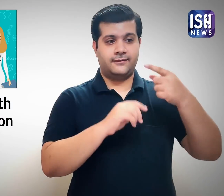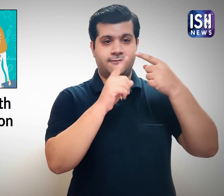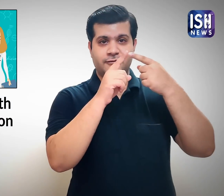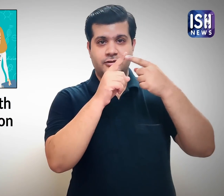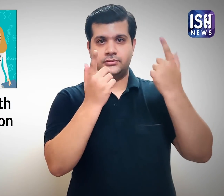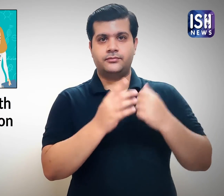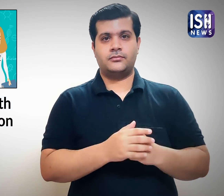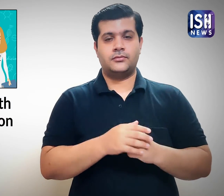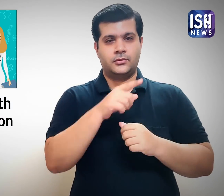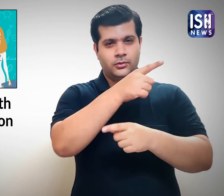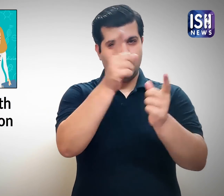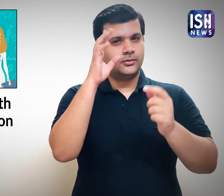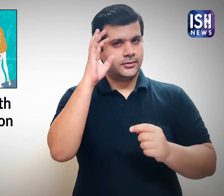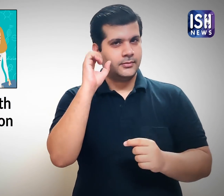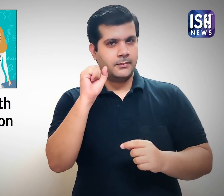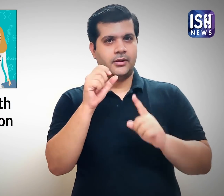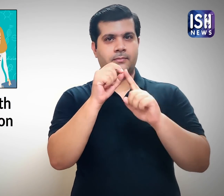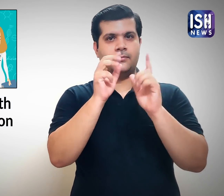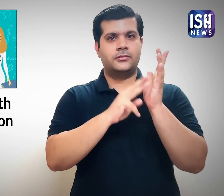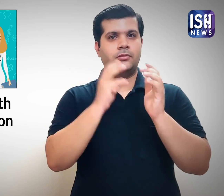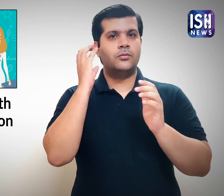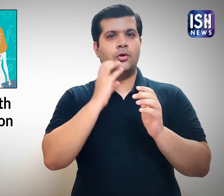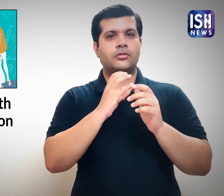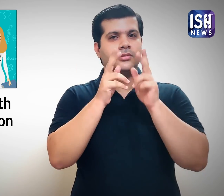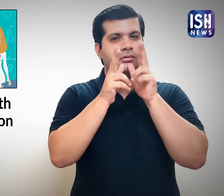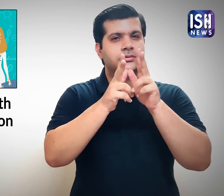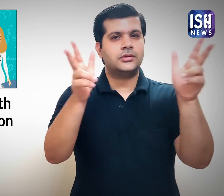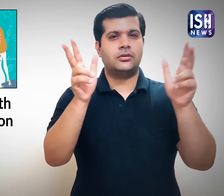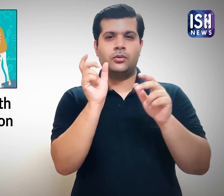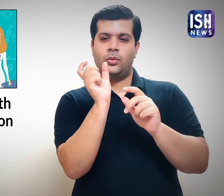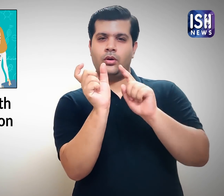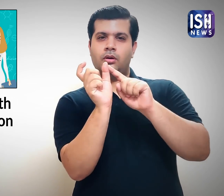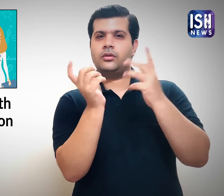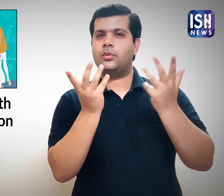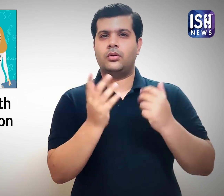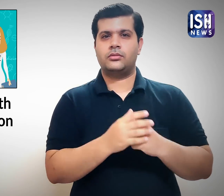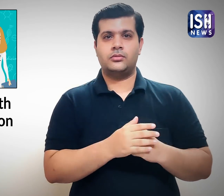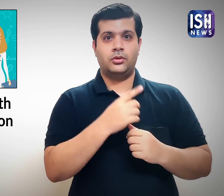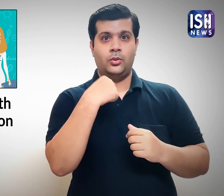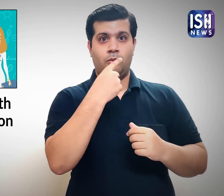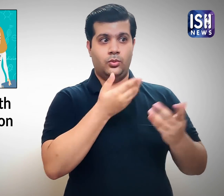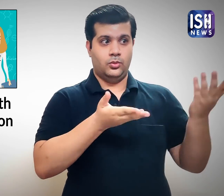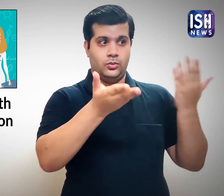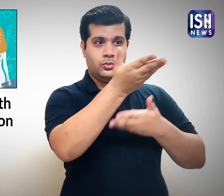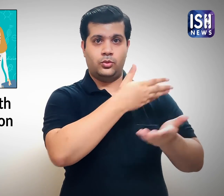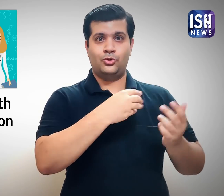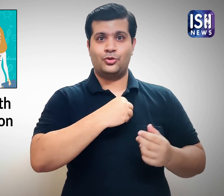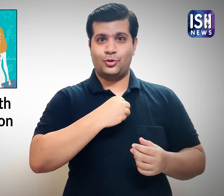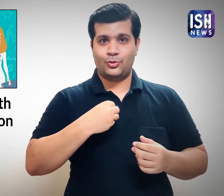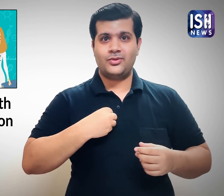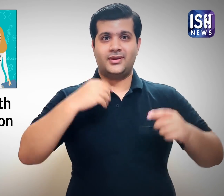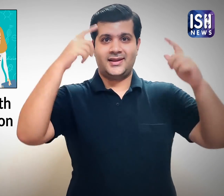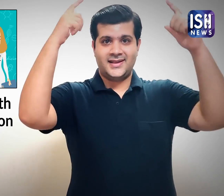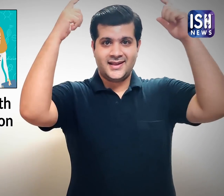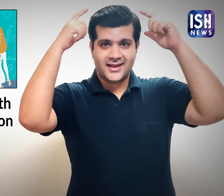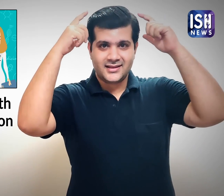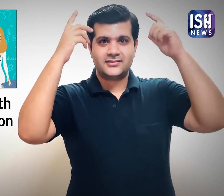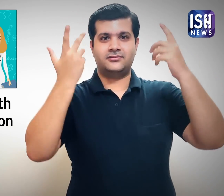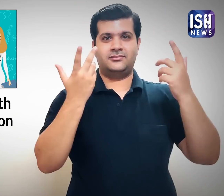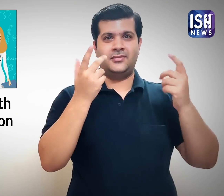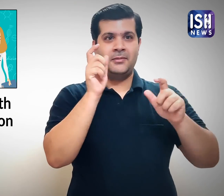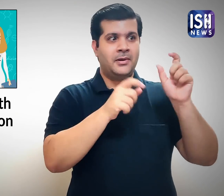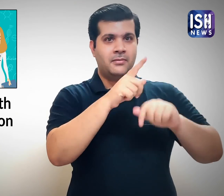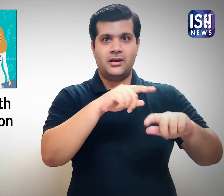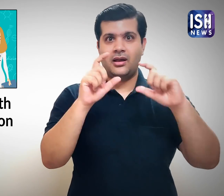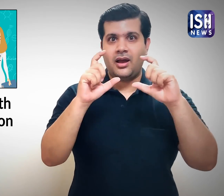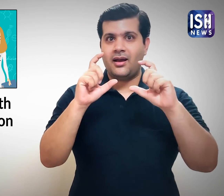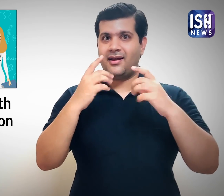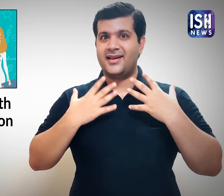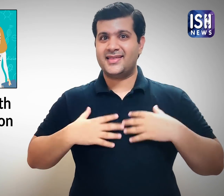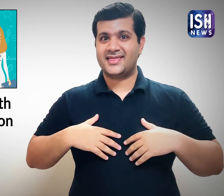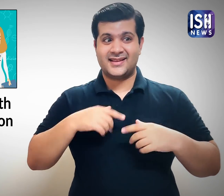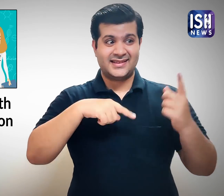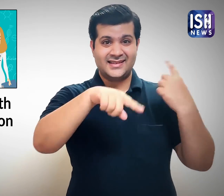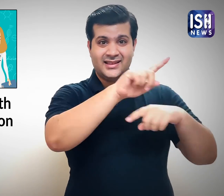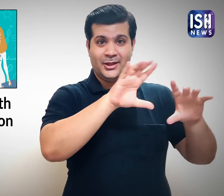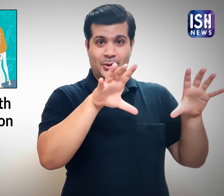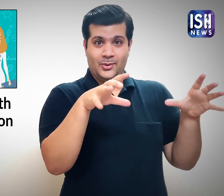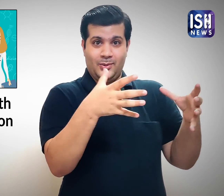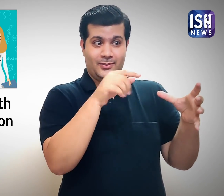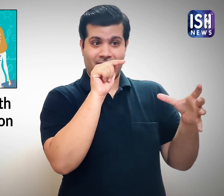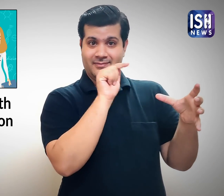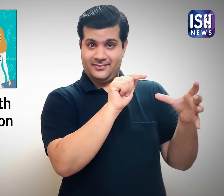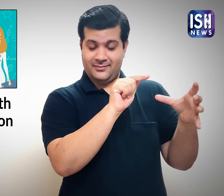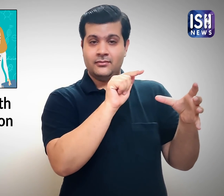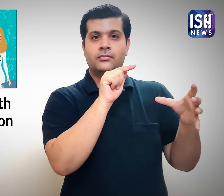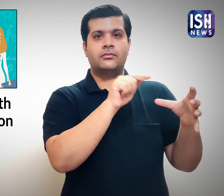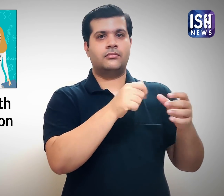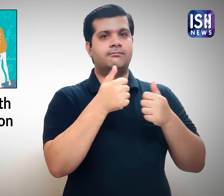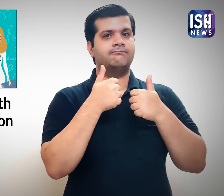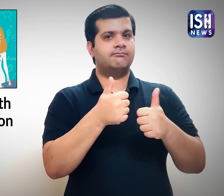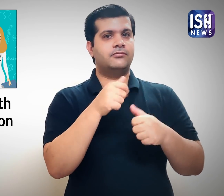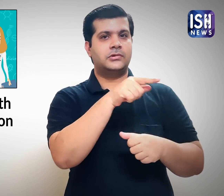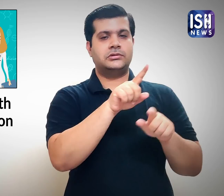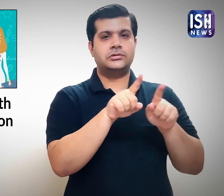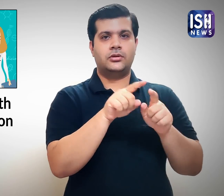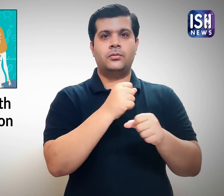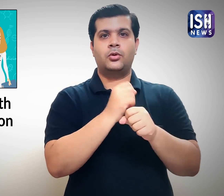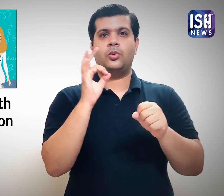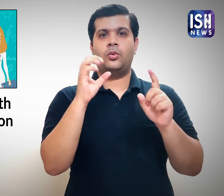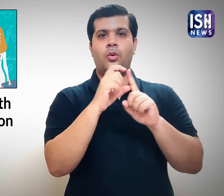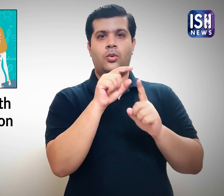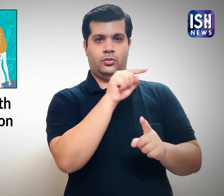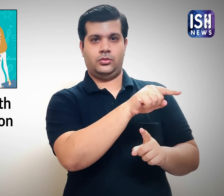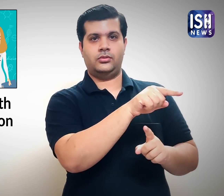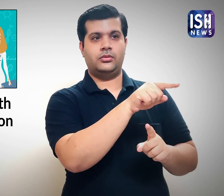1. Remember PM Modi had said that medical workers are like God.